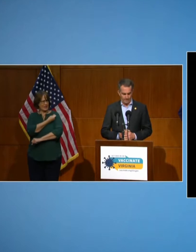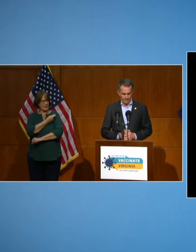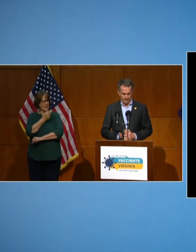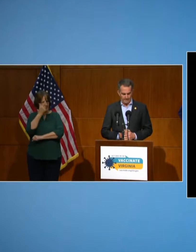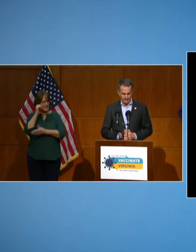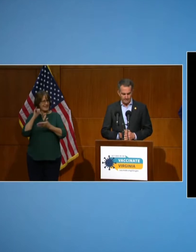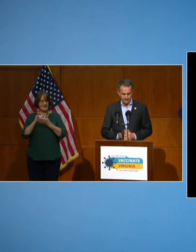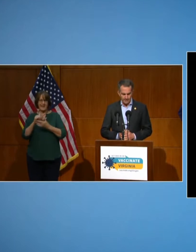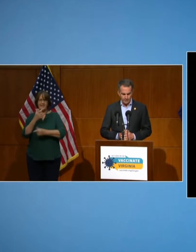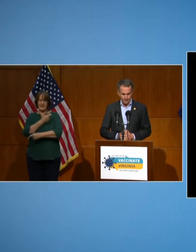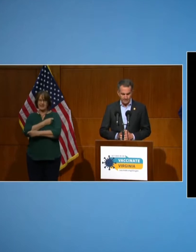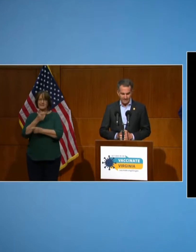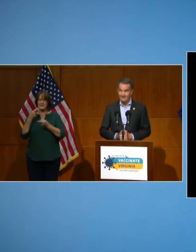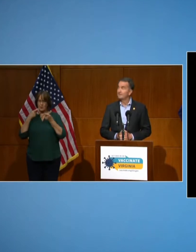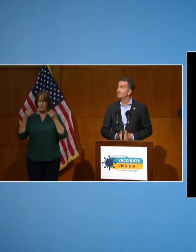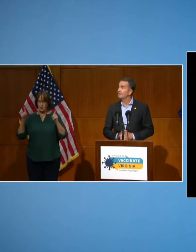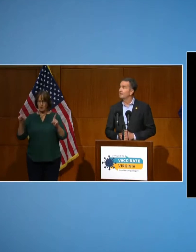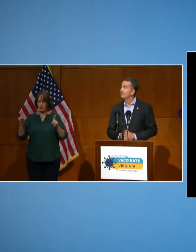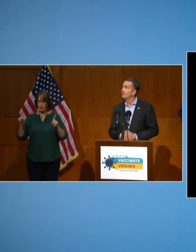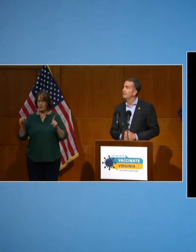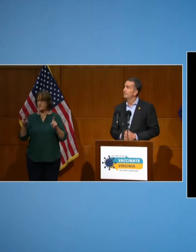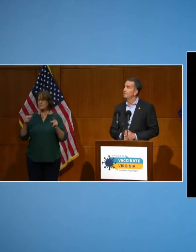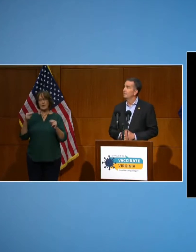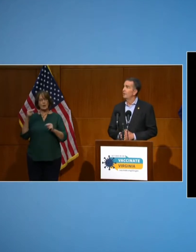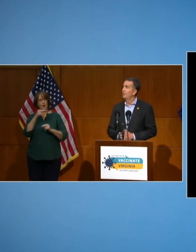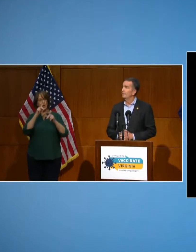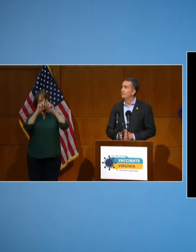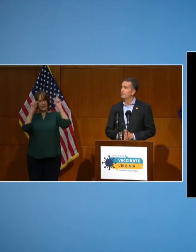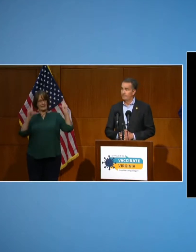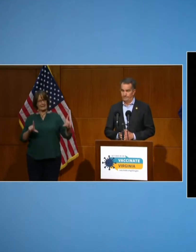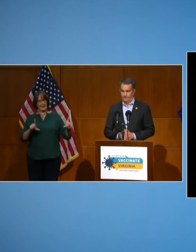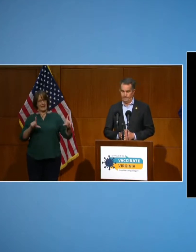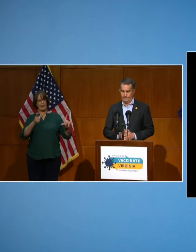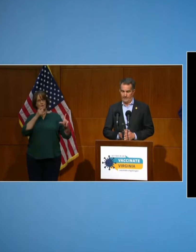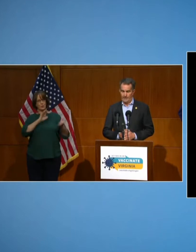Let's look at who is getting sick from COVID.